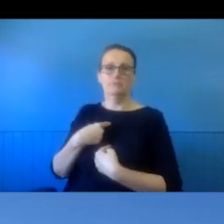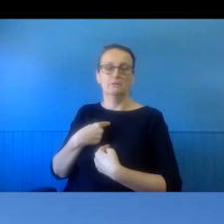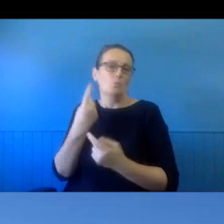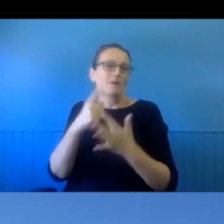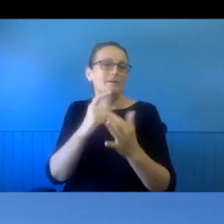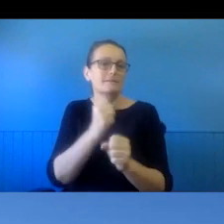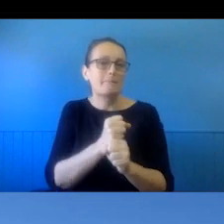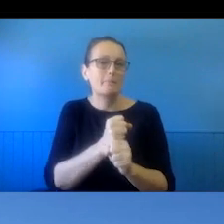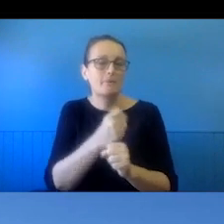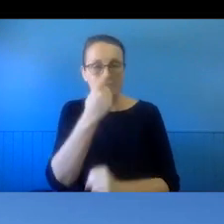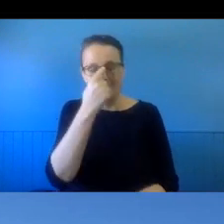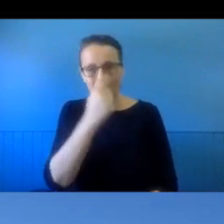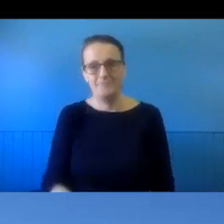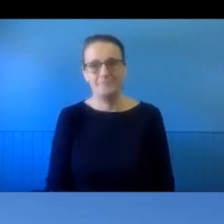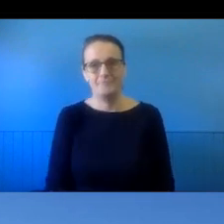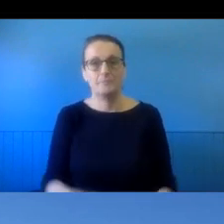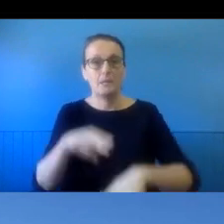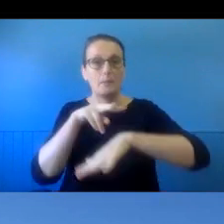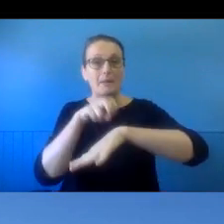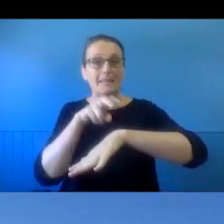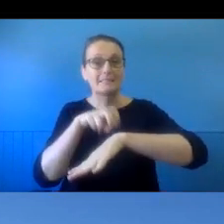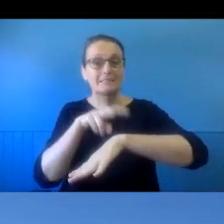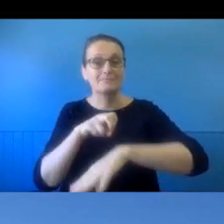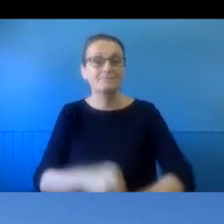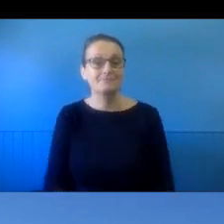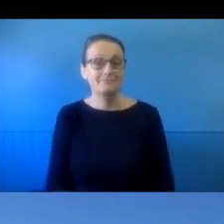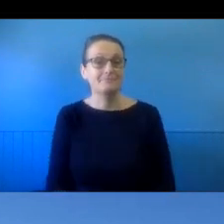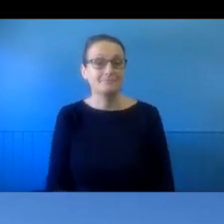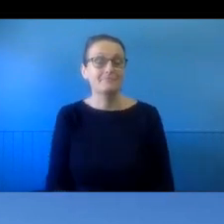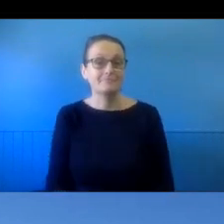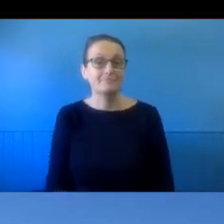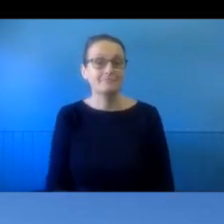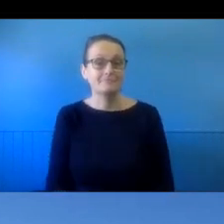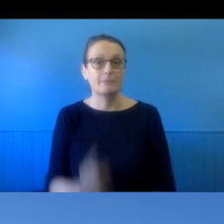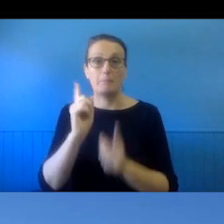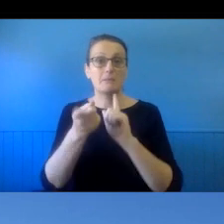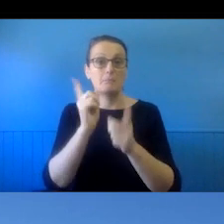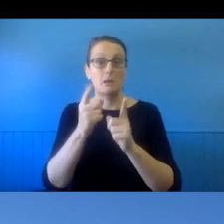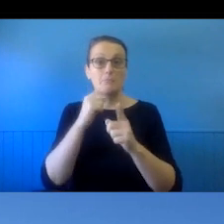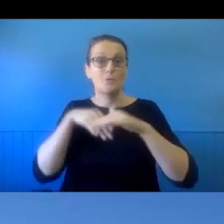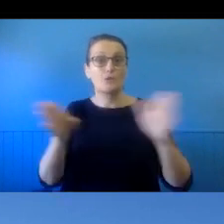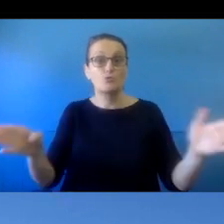working with the police. On a rare occasion we find ourselves in a room